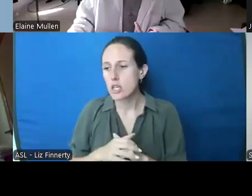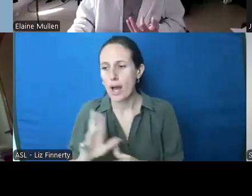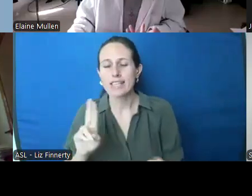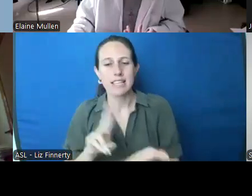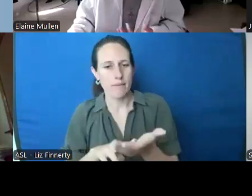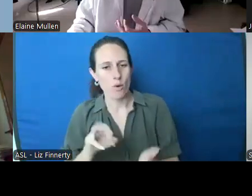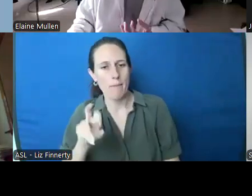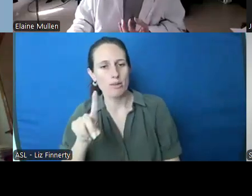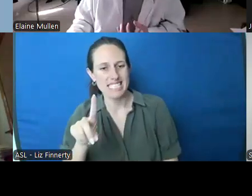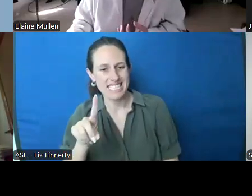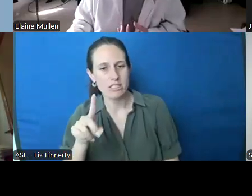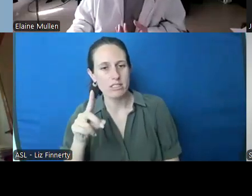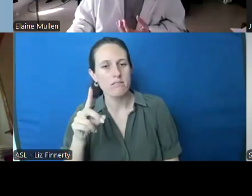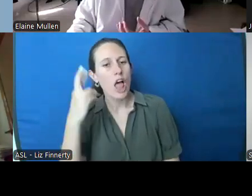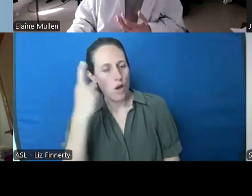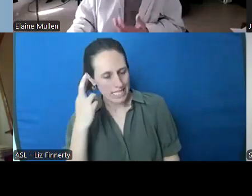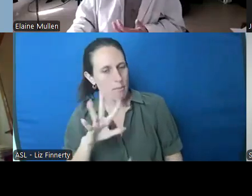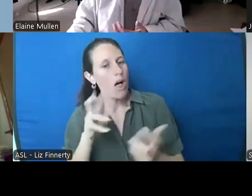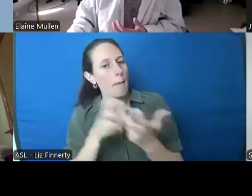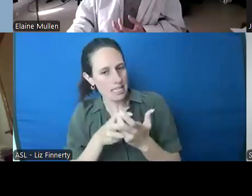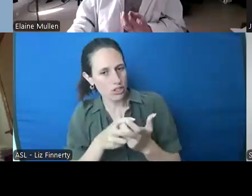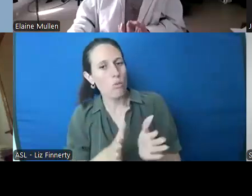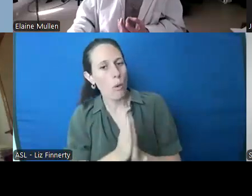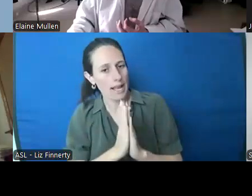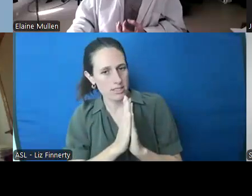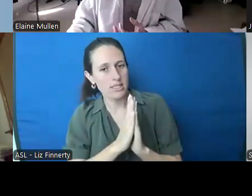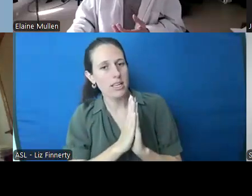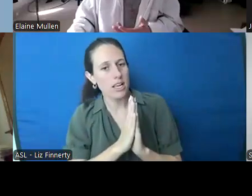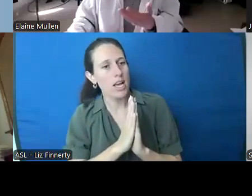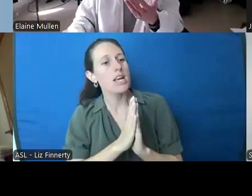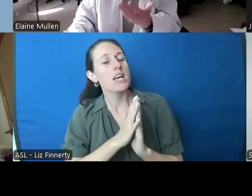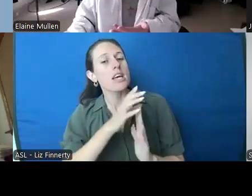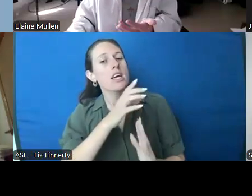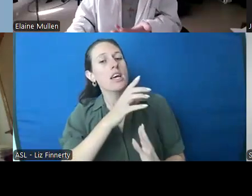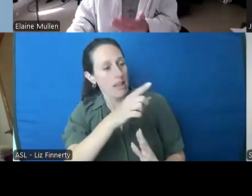accommodation and modification request in housing so I can